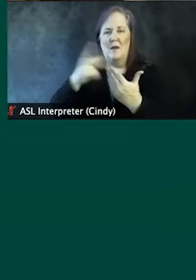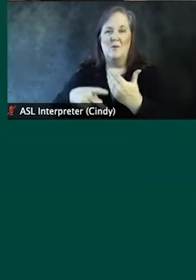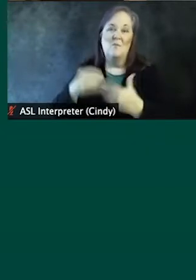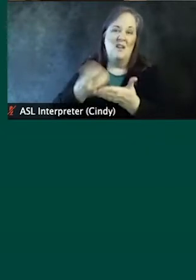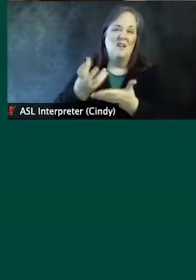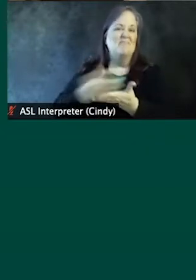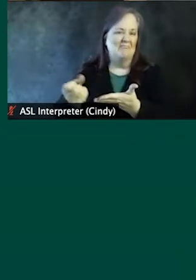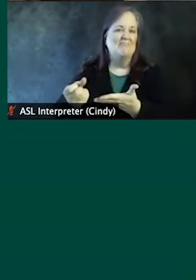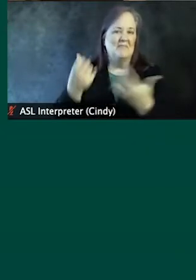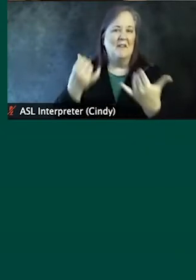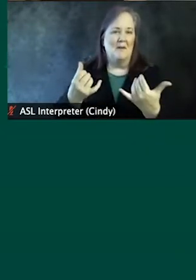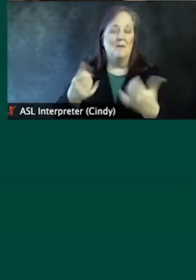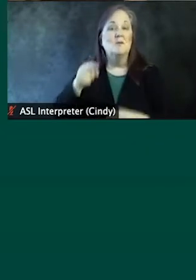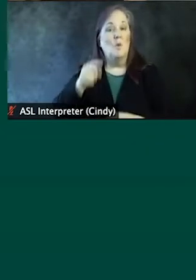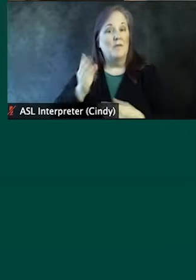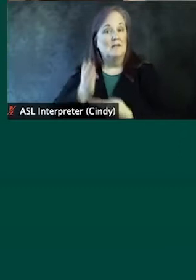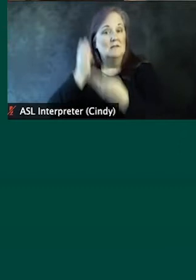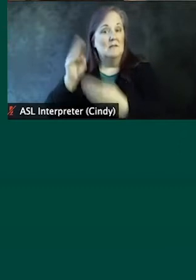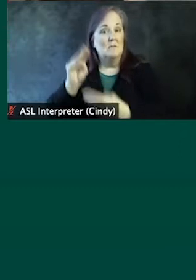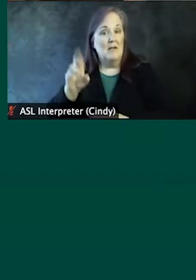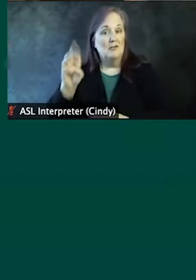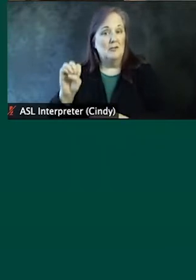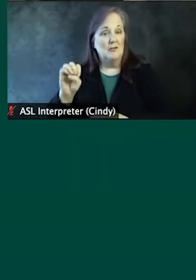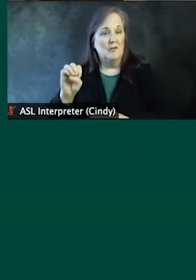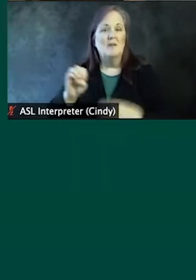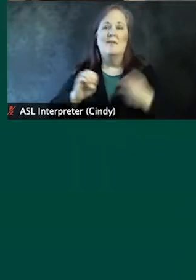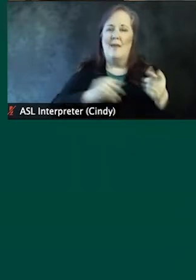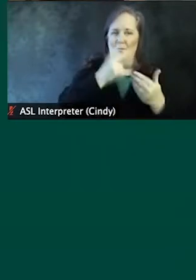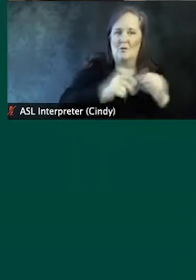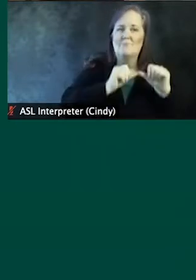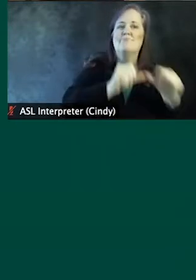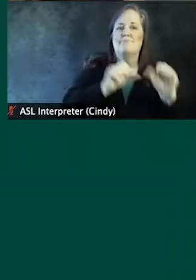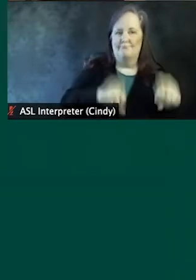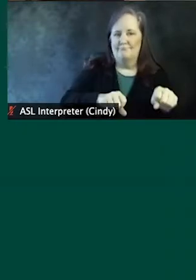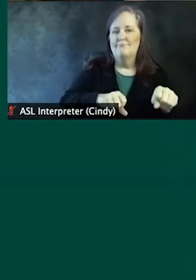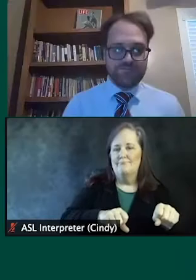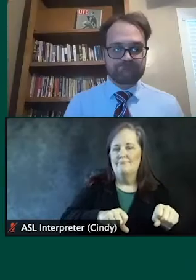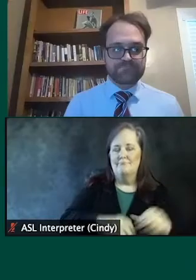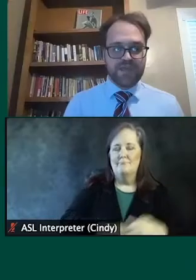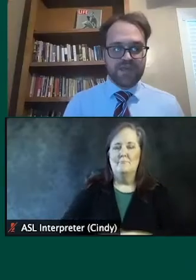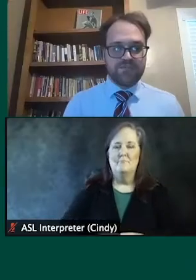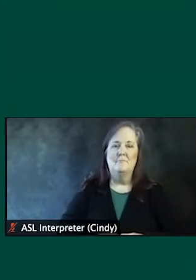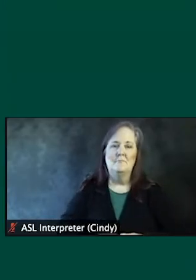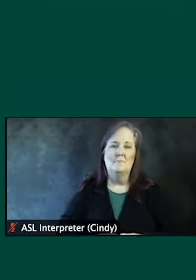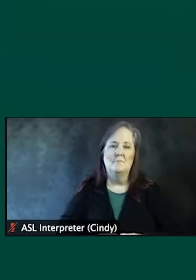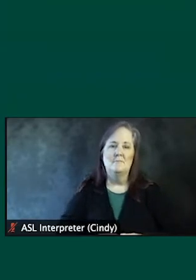and to analyze fiscal impacts, but not to weigh in on the merits of the proposal. Wonderful.